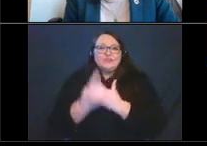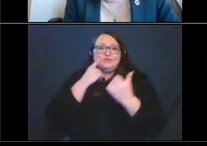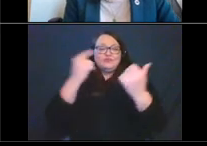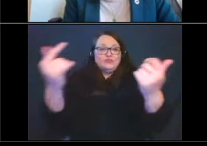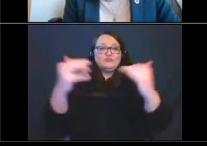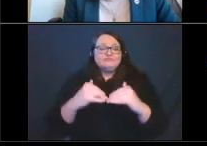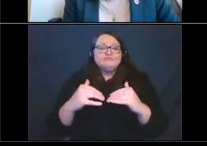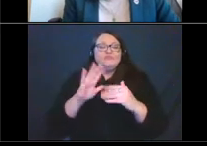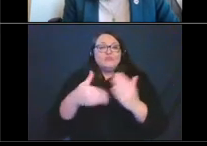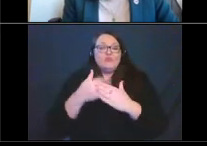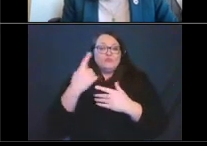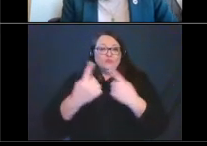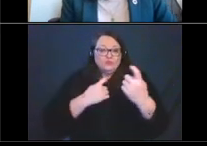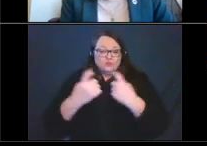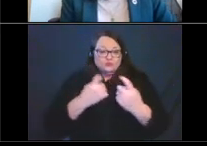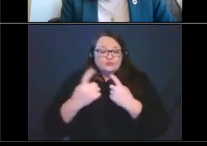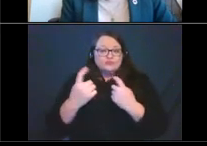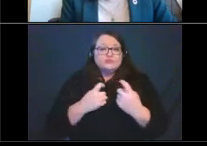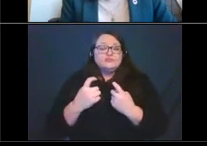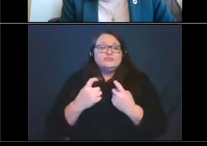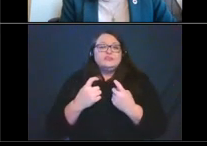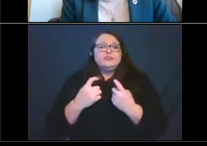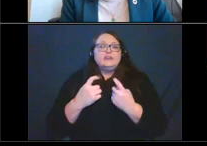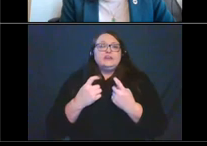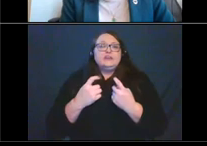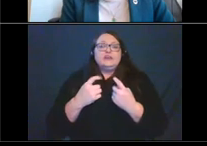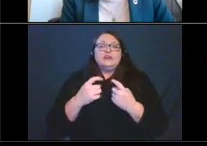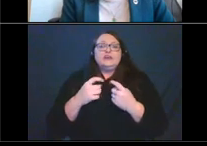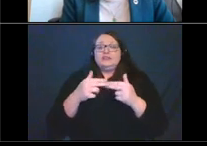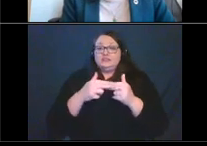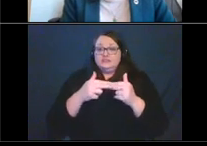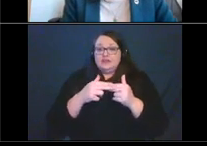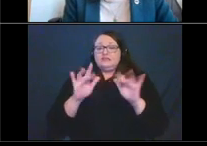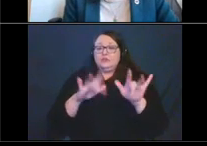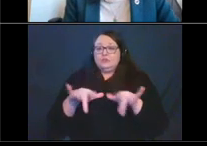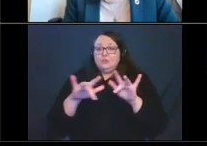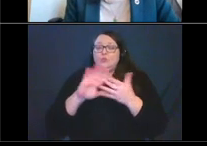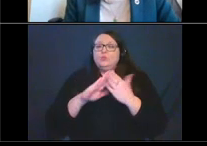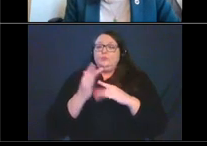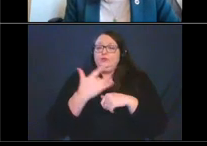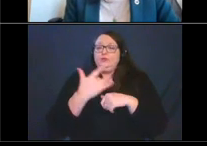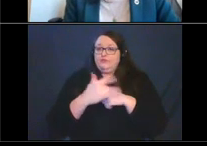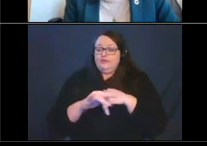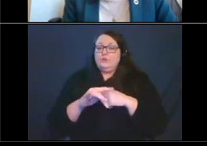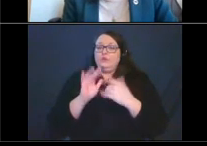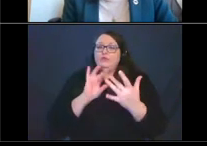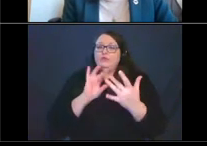your questions. The slides and recording will be available at the link that I put in the chat,